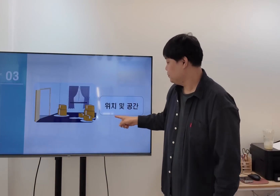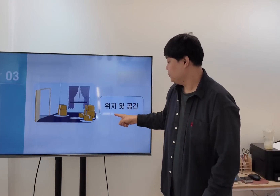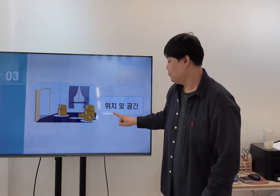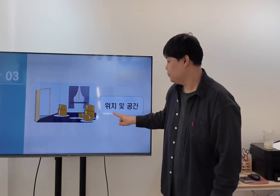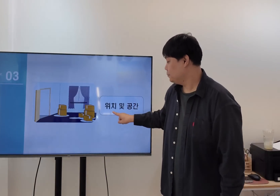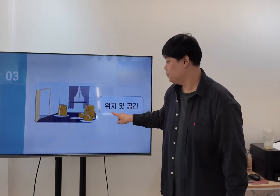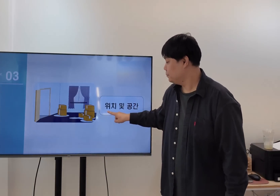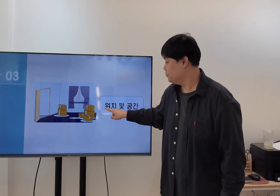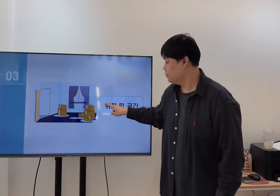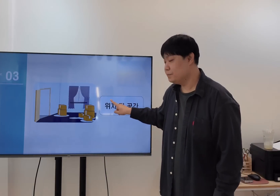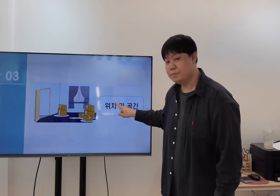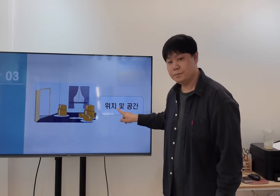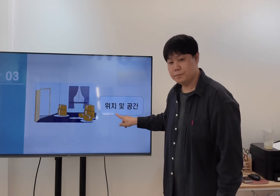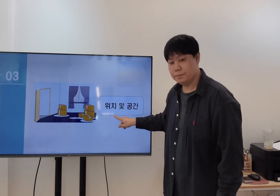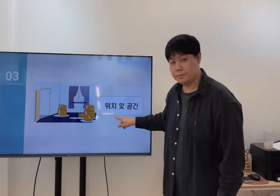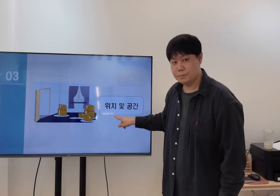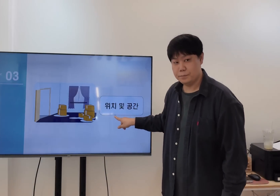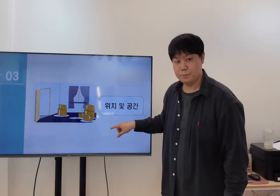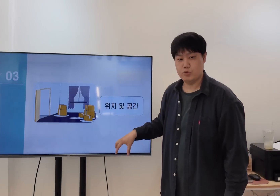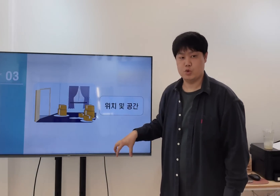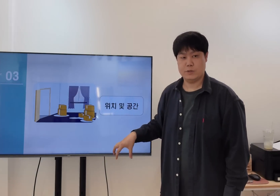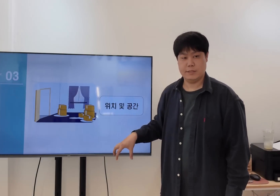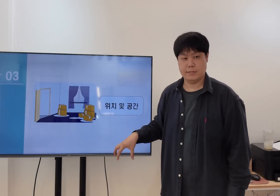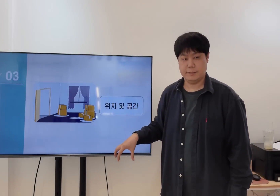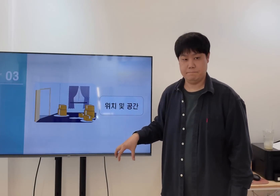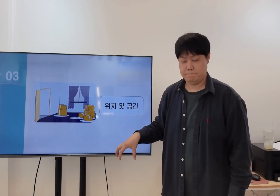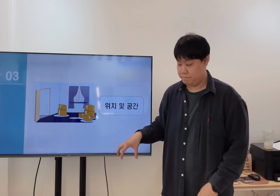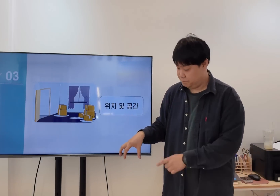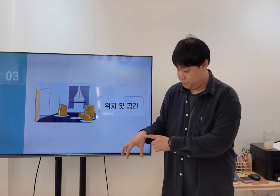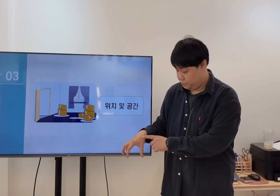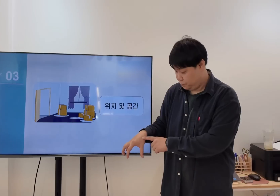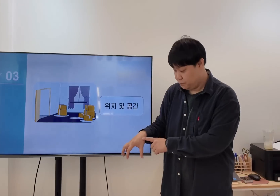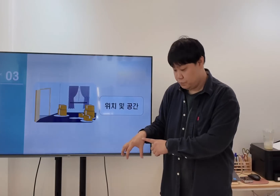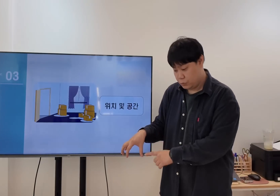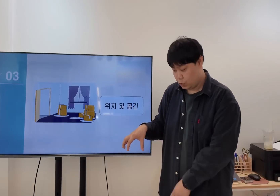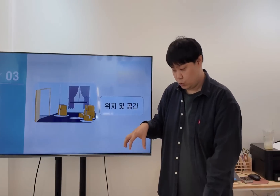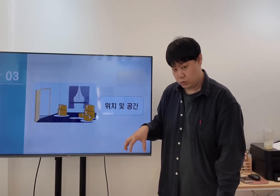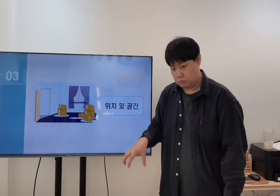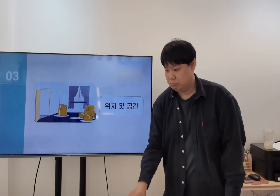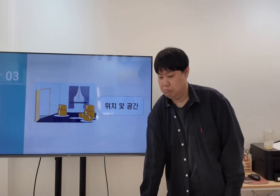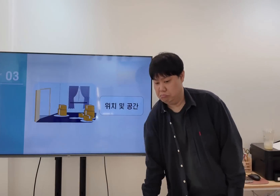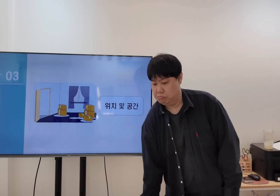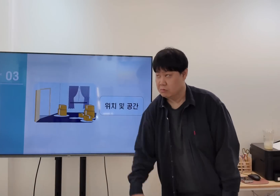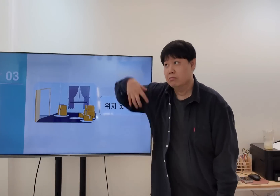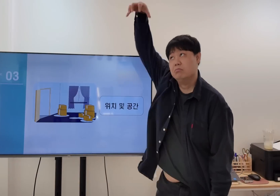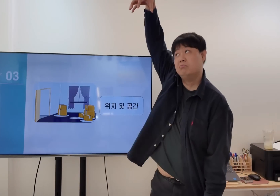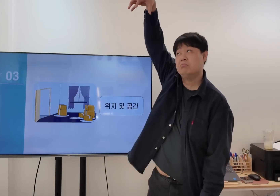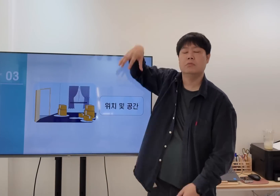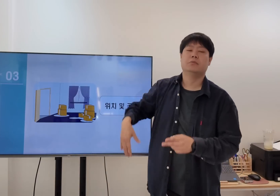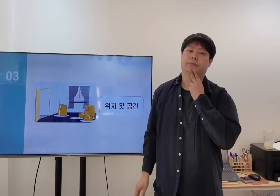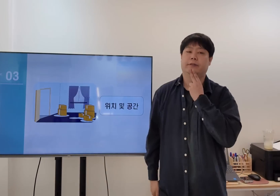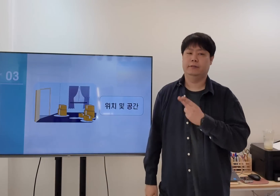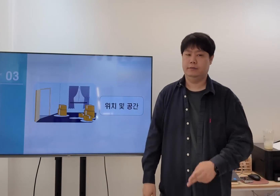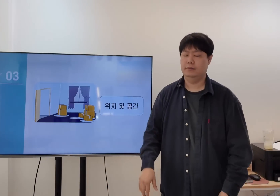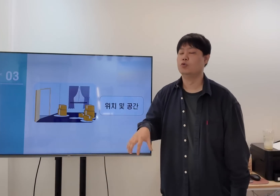position and spatial. position. Don't go too far down or too high, but